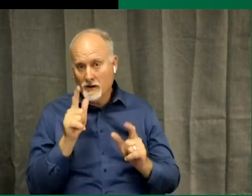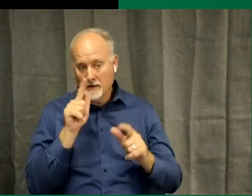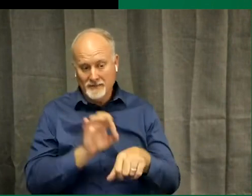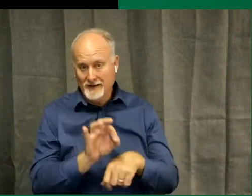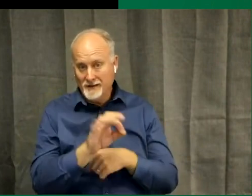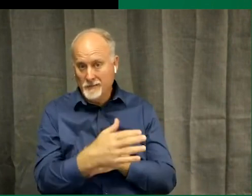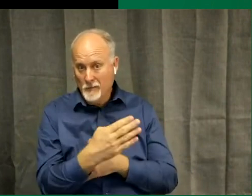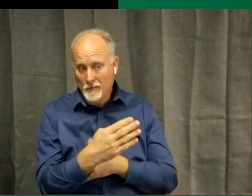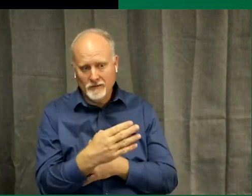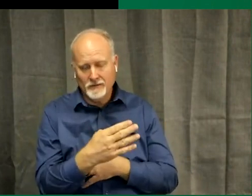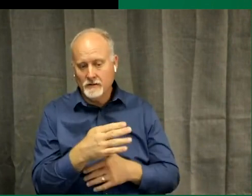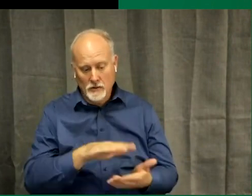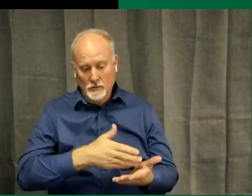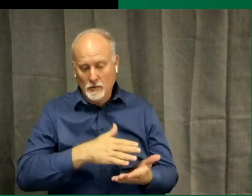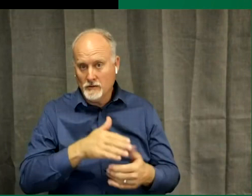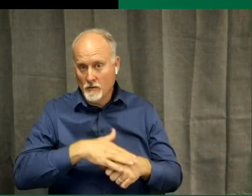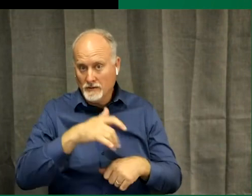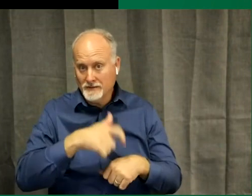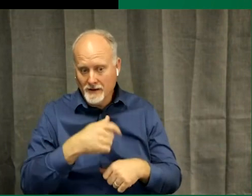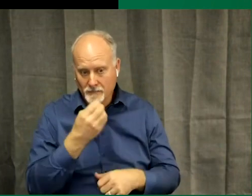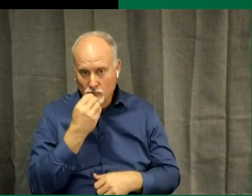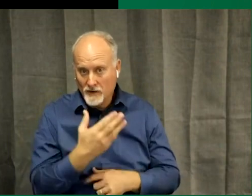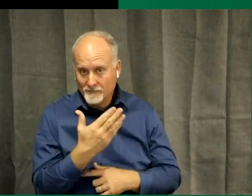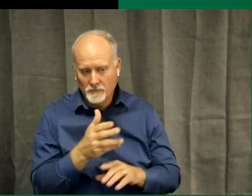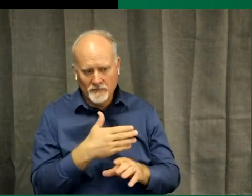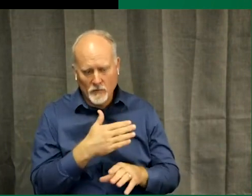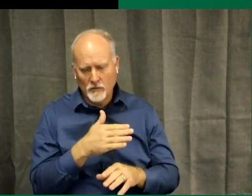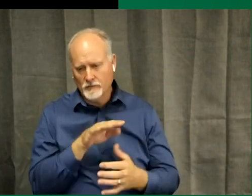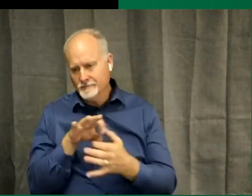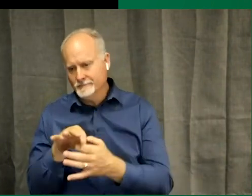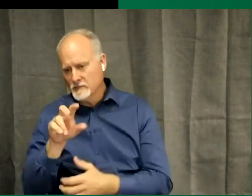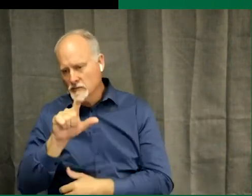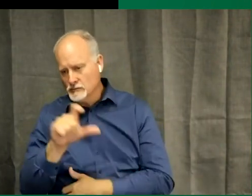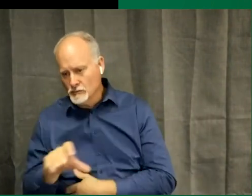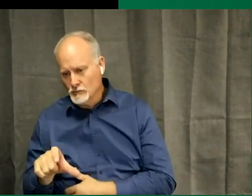making breakfast on time before you log into your zoom class or even waking up in the morning